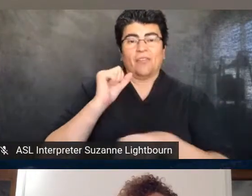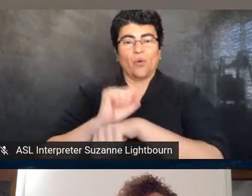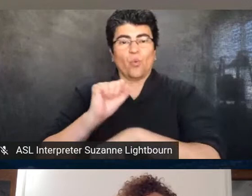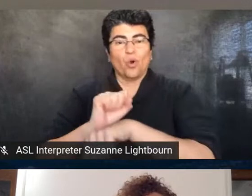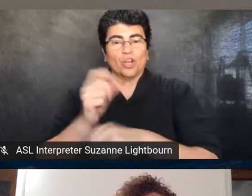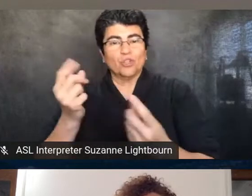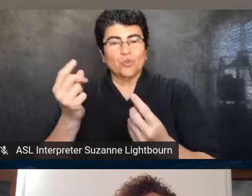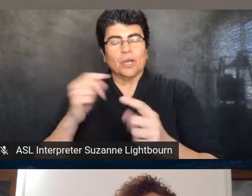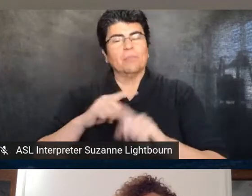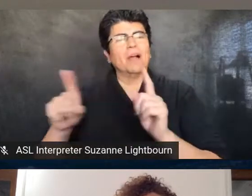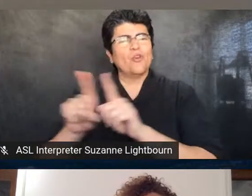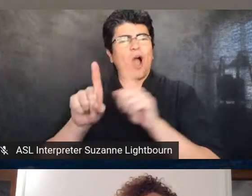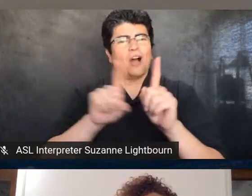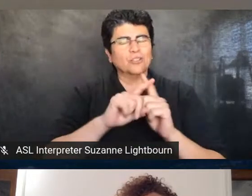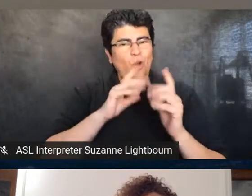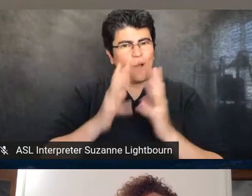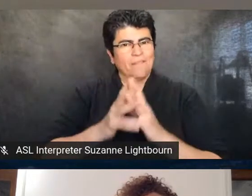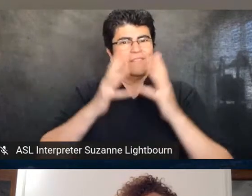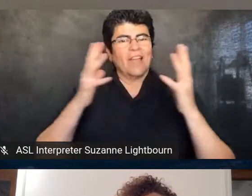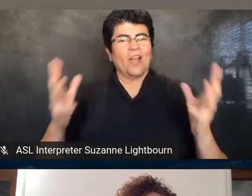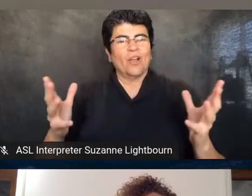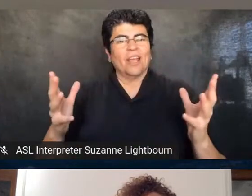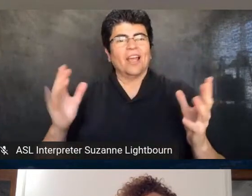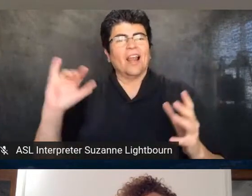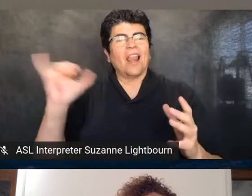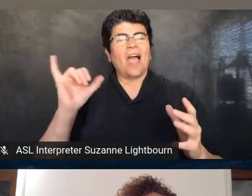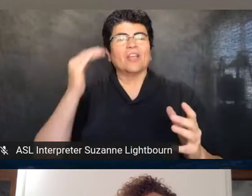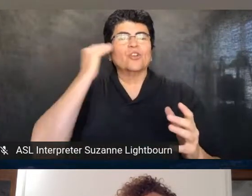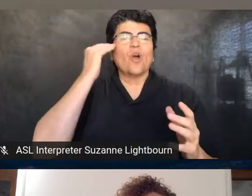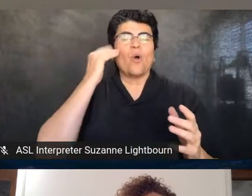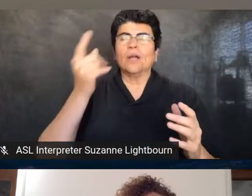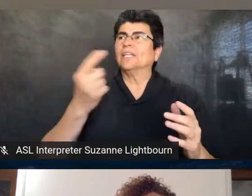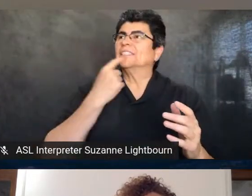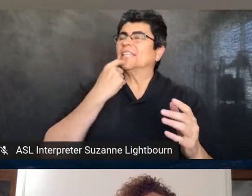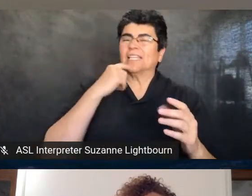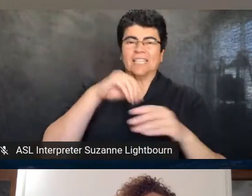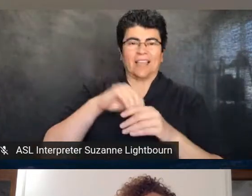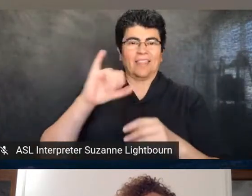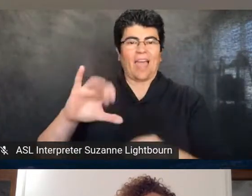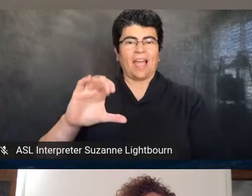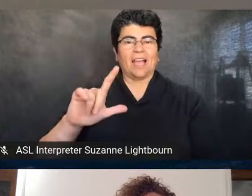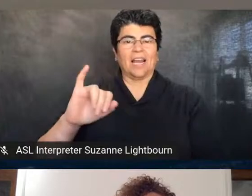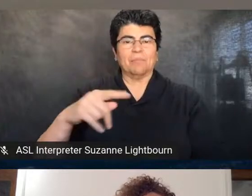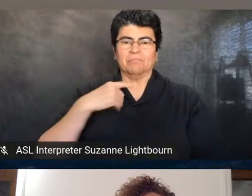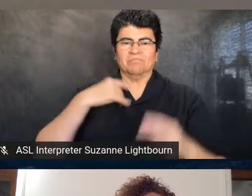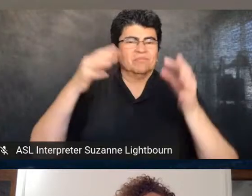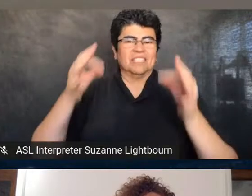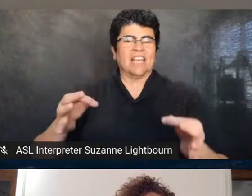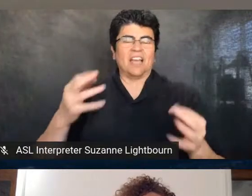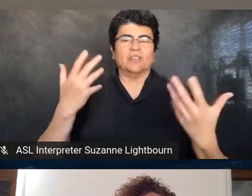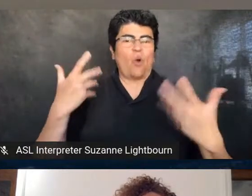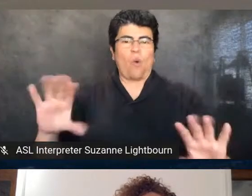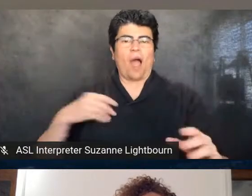but it says in that clip, you chose not to take pain medication,